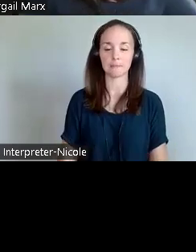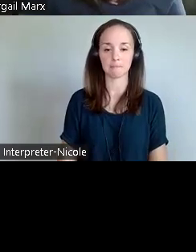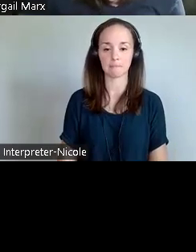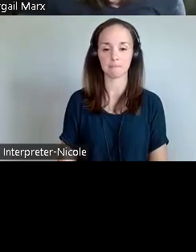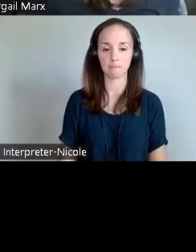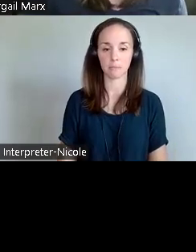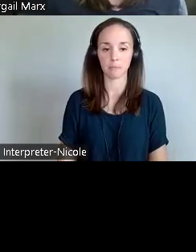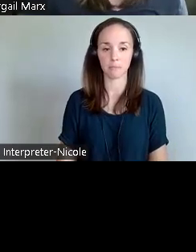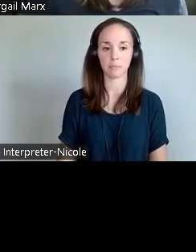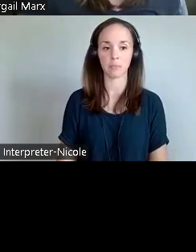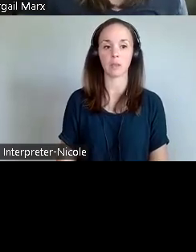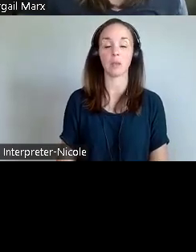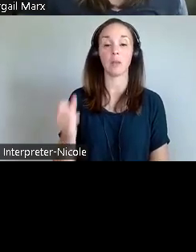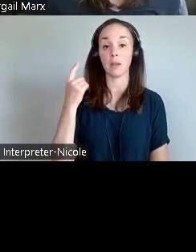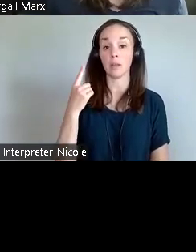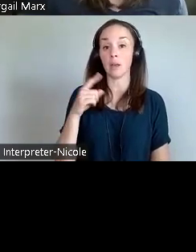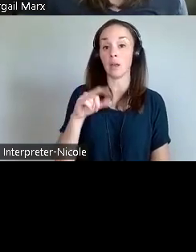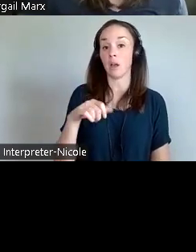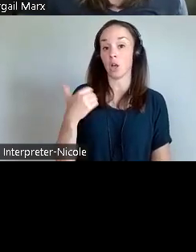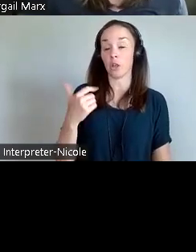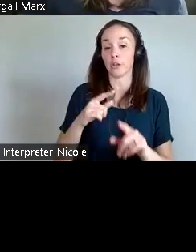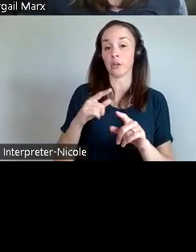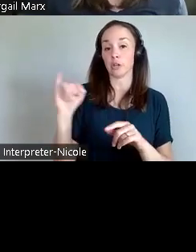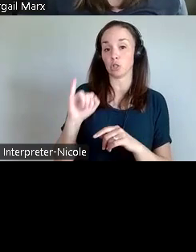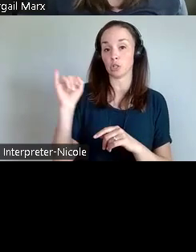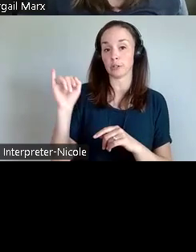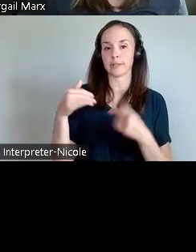You should also know that different insurances have different coverages.